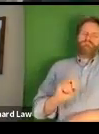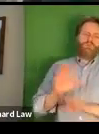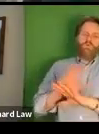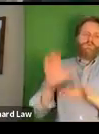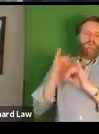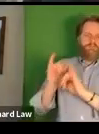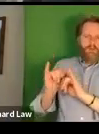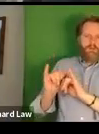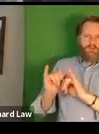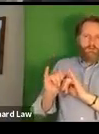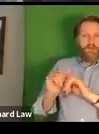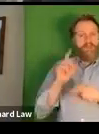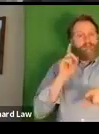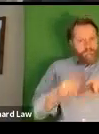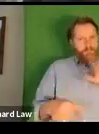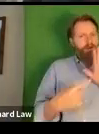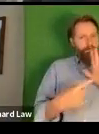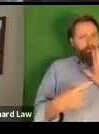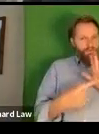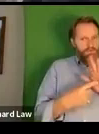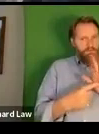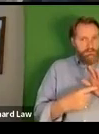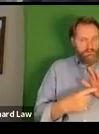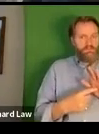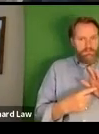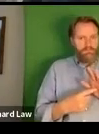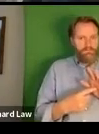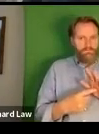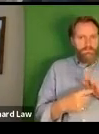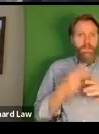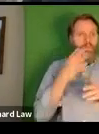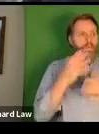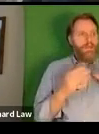only way we know about these things in isolated areas is when our members tell